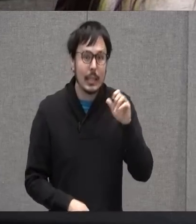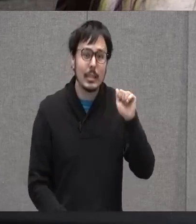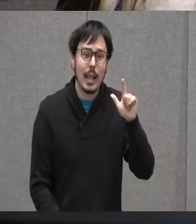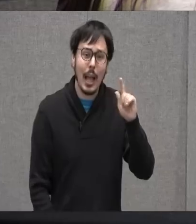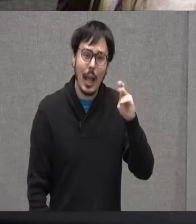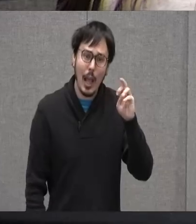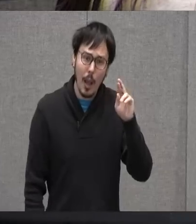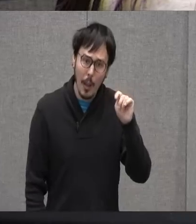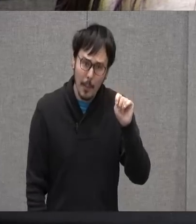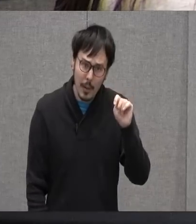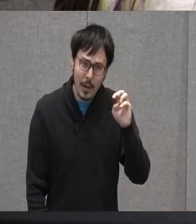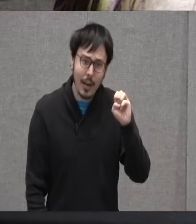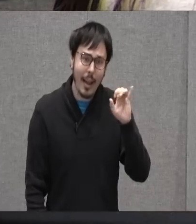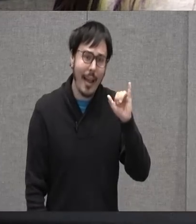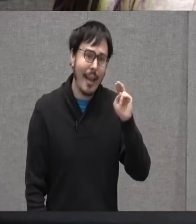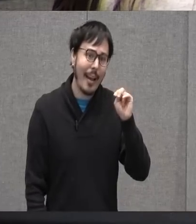He was really good at math.